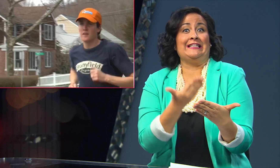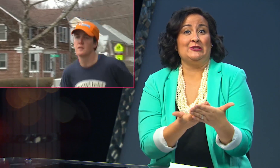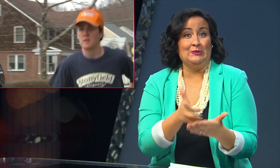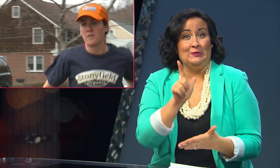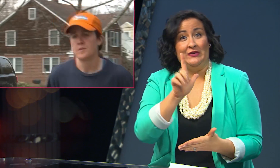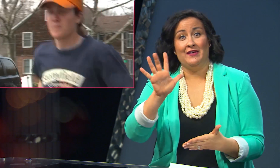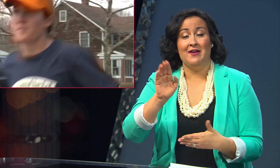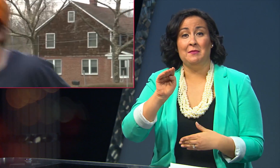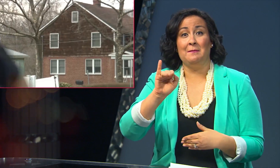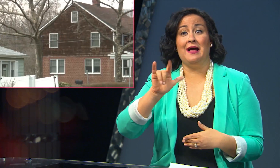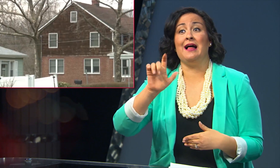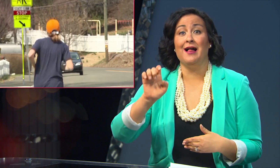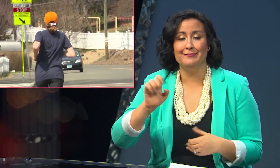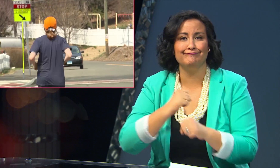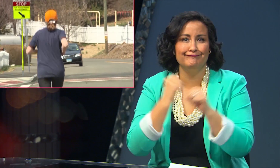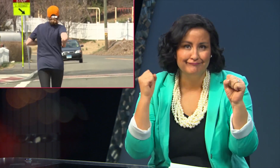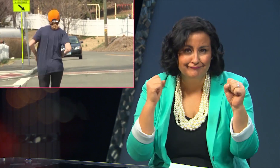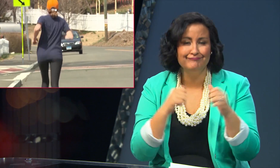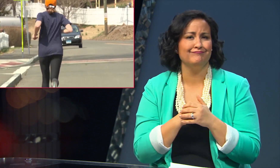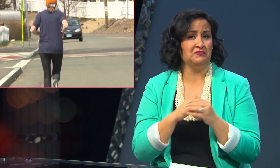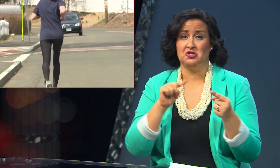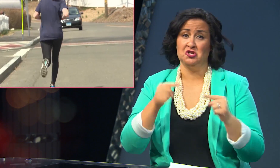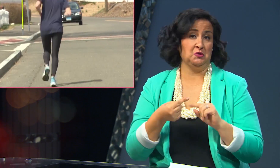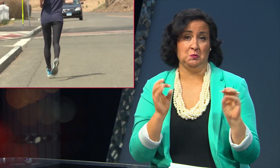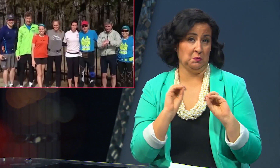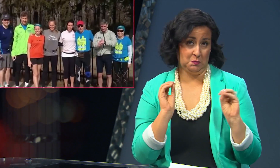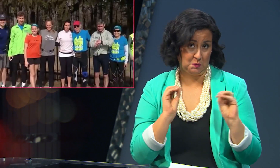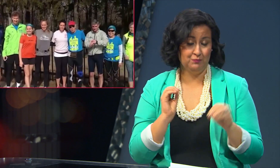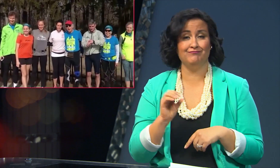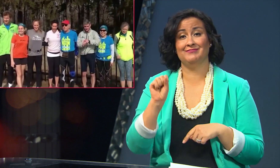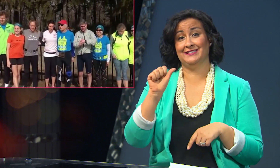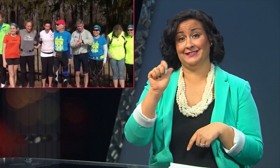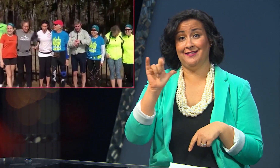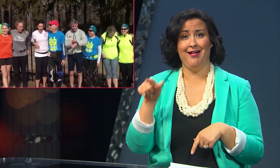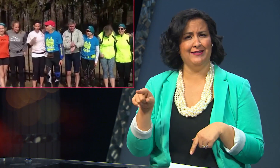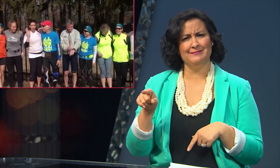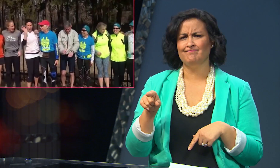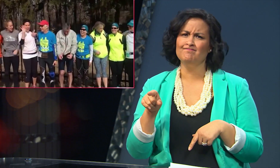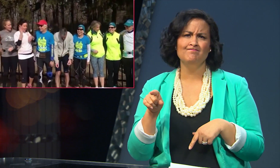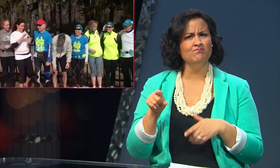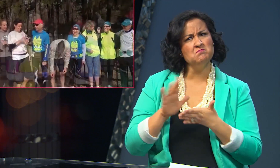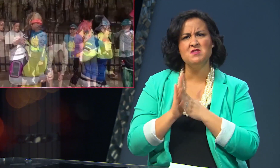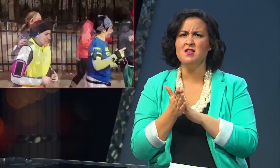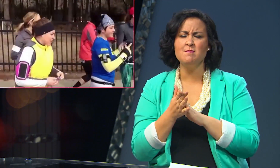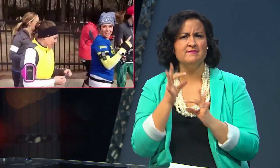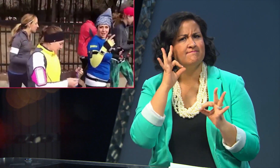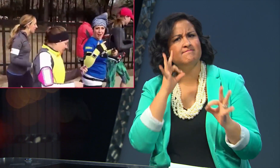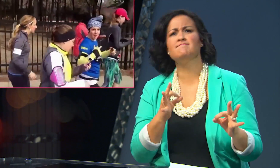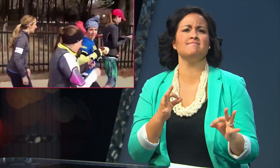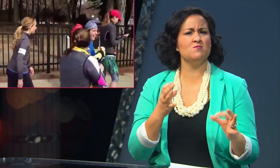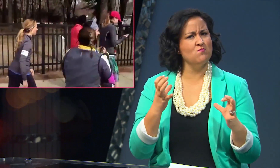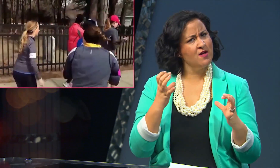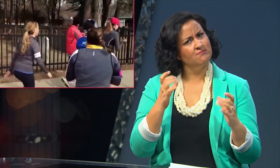REACHED MILE 25. HE WAS UNHARMED - BUT SHE QUICKLY BECAME DETERMINED.